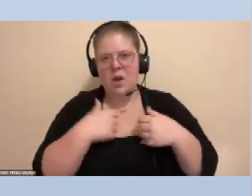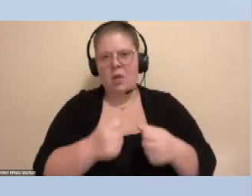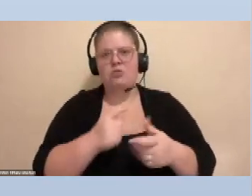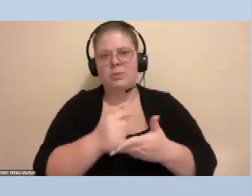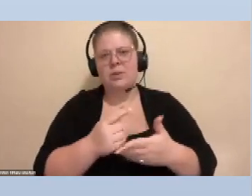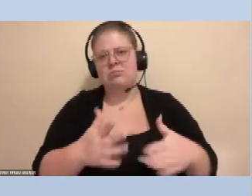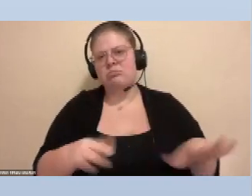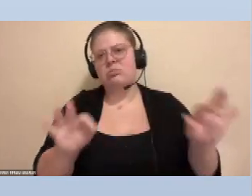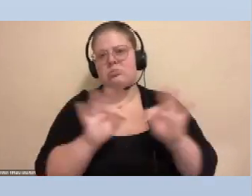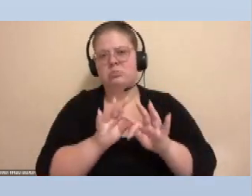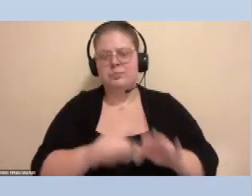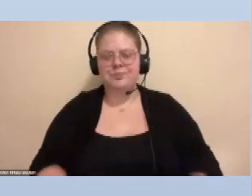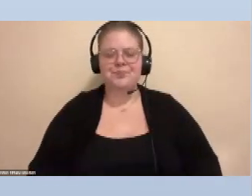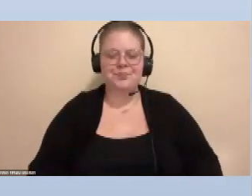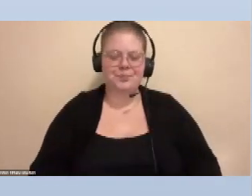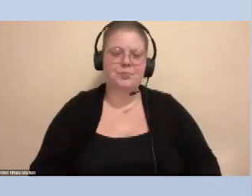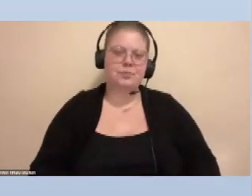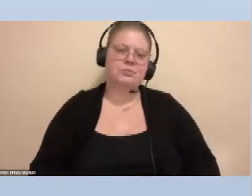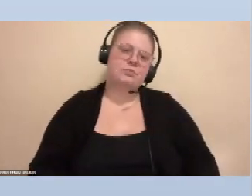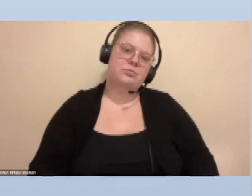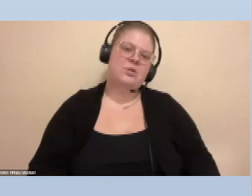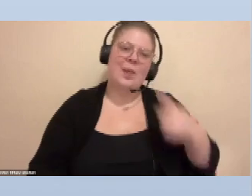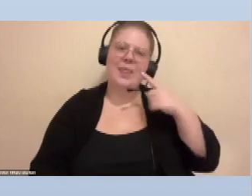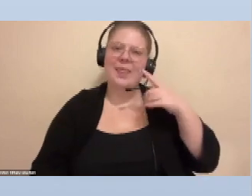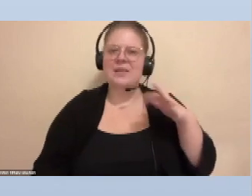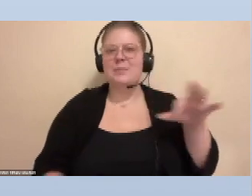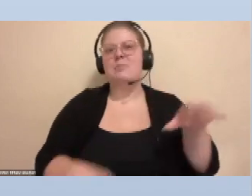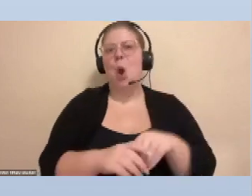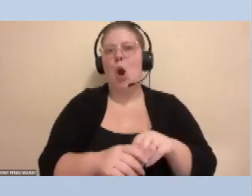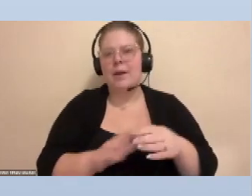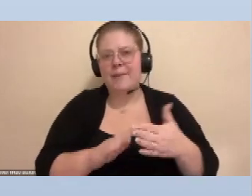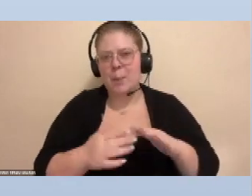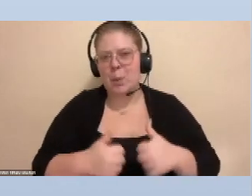I think of that as a part of a community living policy as well.